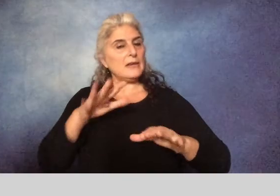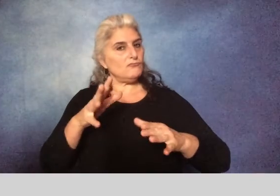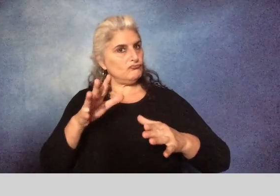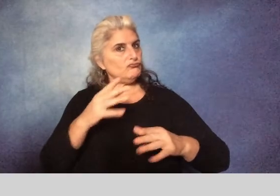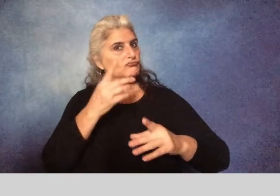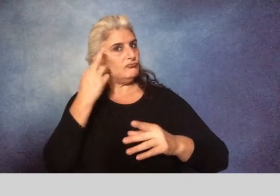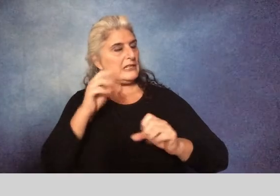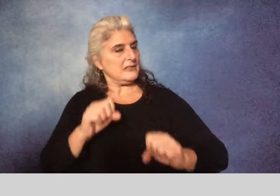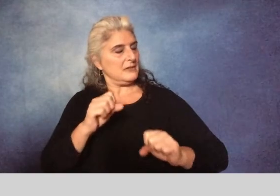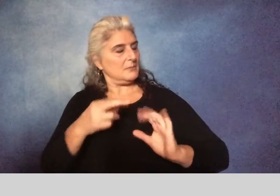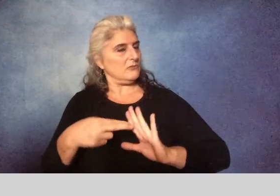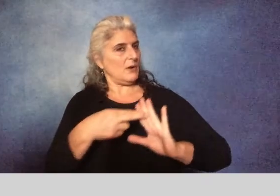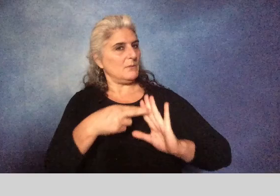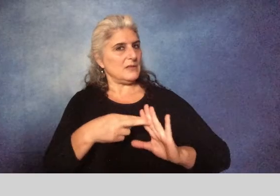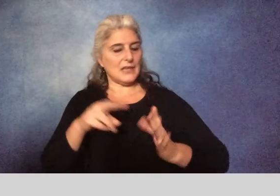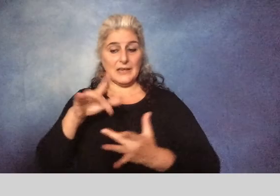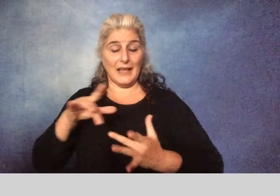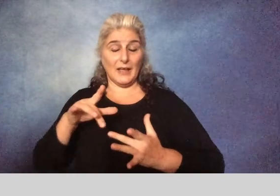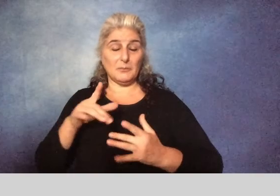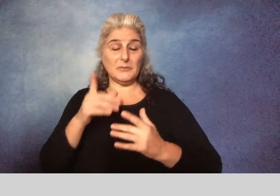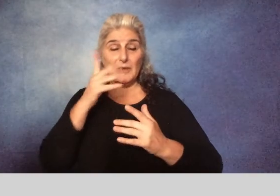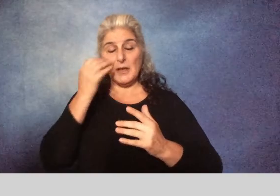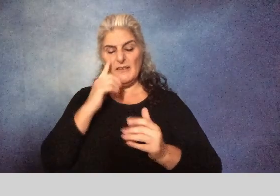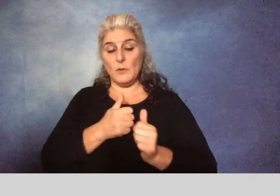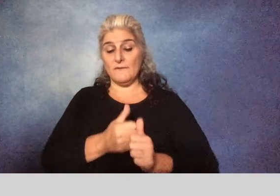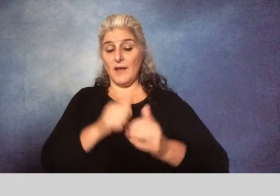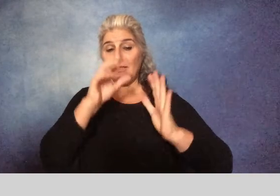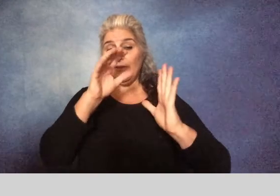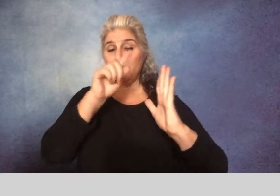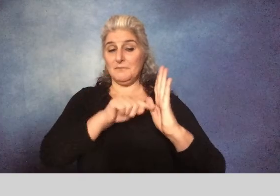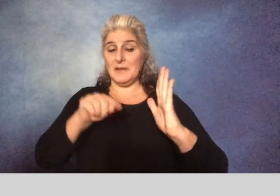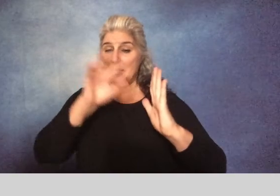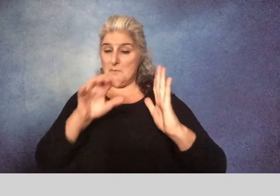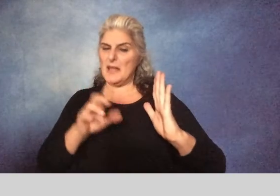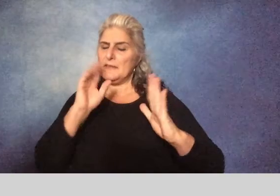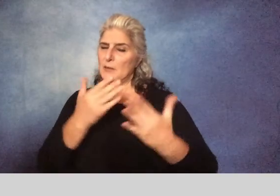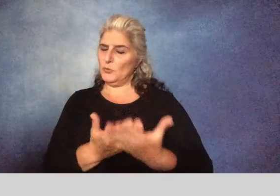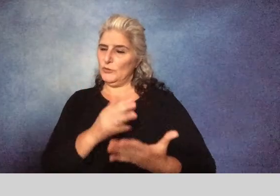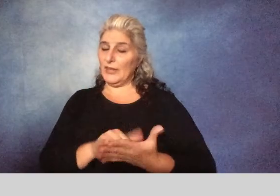given the plots by genre categories. I'm also confident that the components can group similar albums next to each other